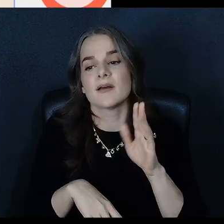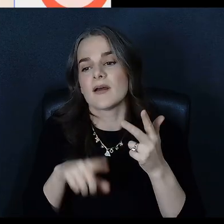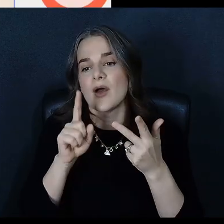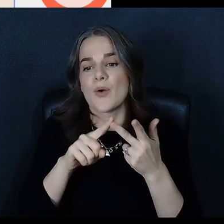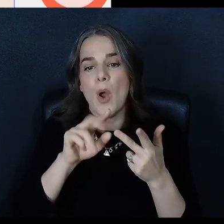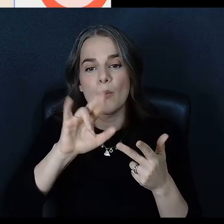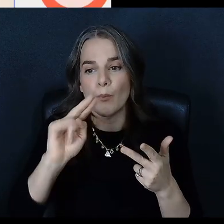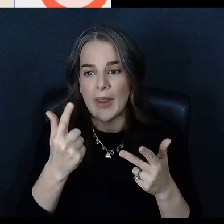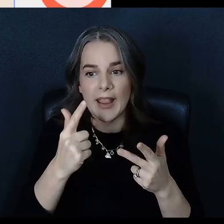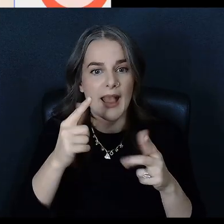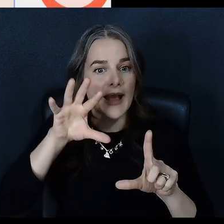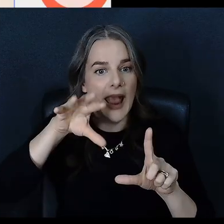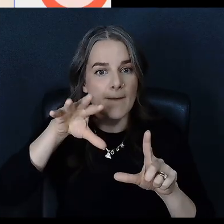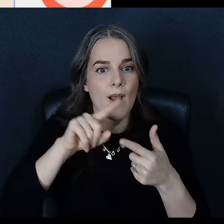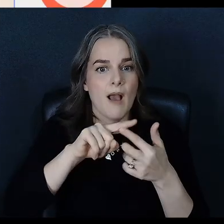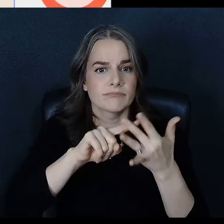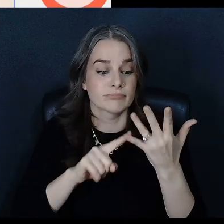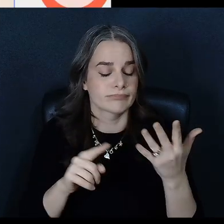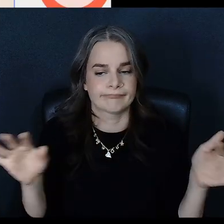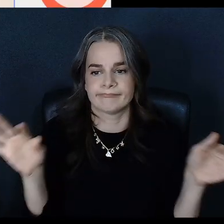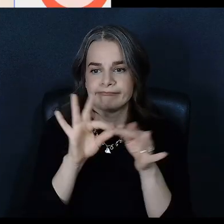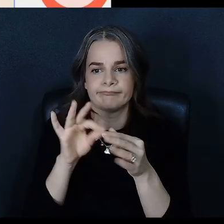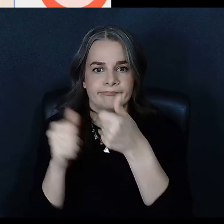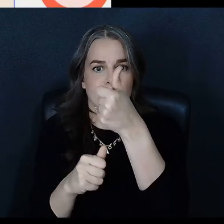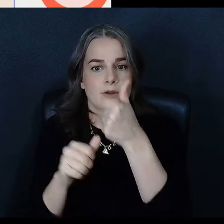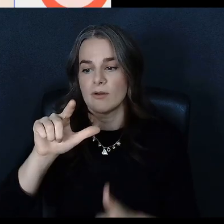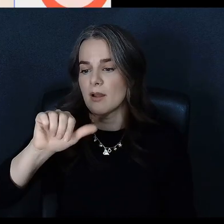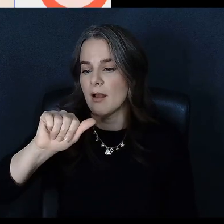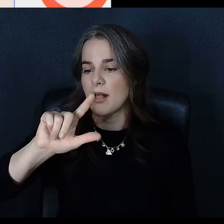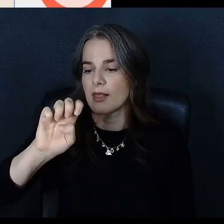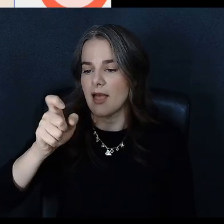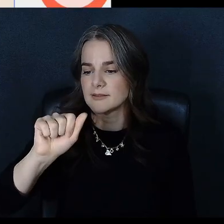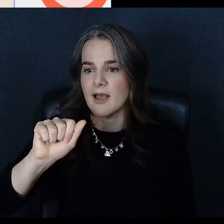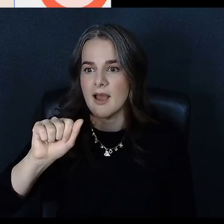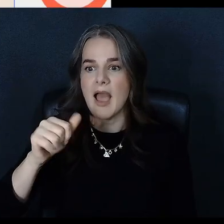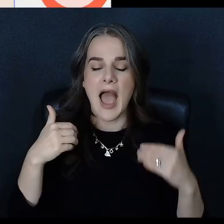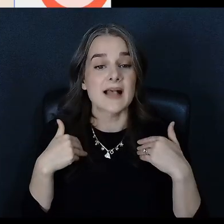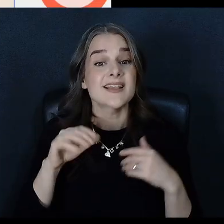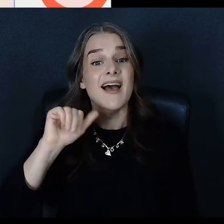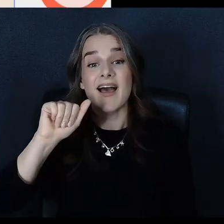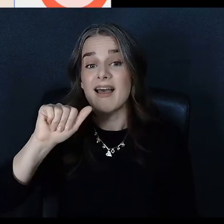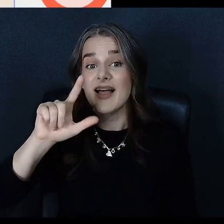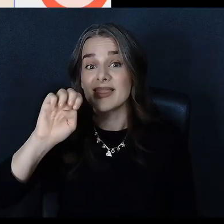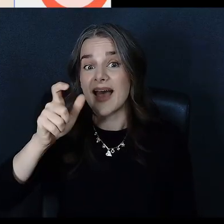and make that-- the Alexas with a screen, so the Alexa Show. All of these can be fed through, so they become